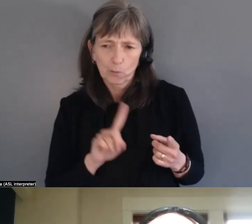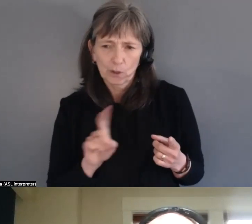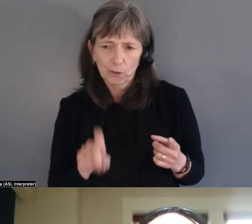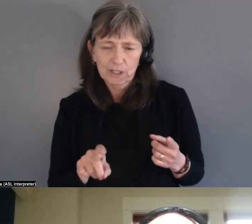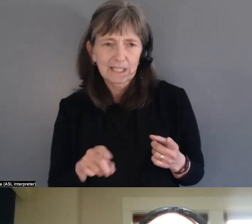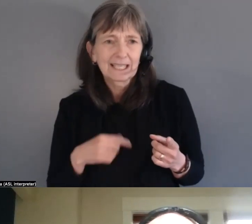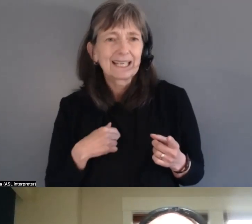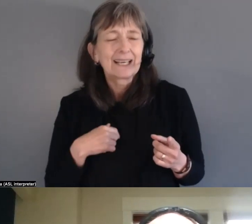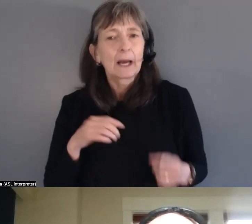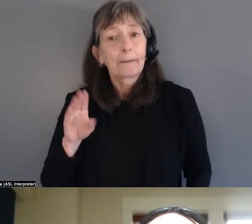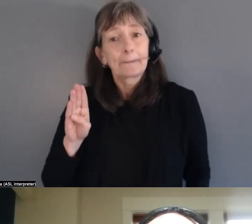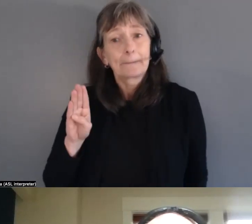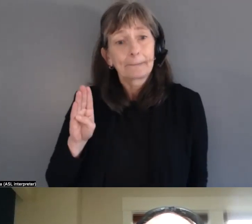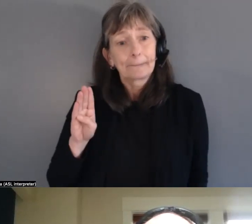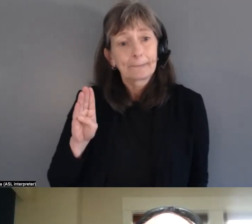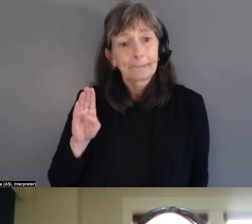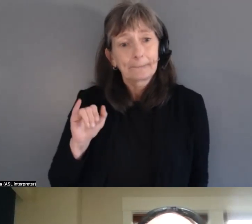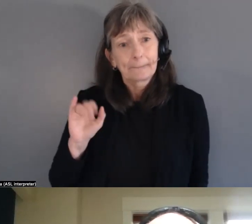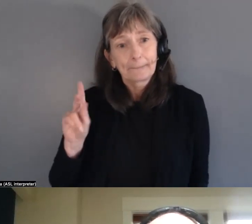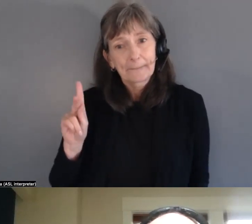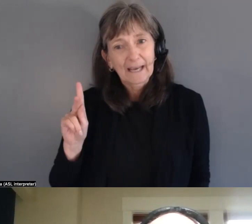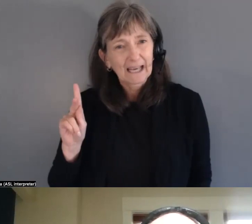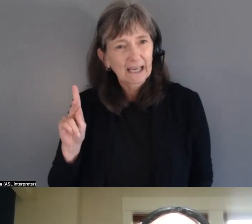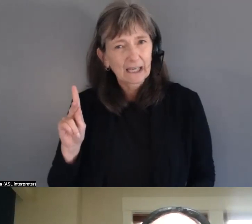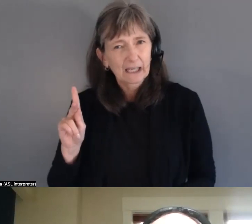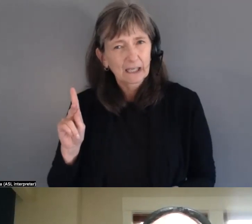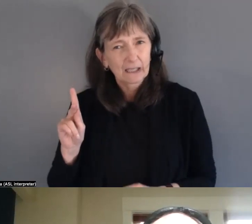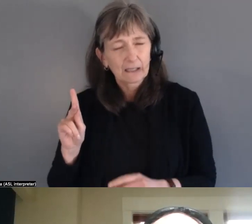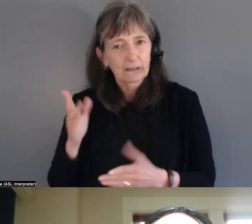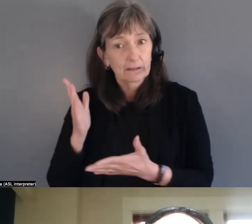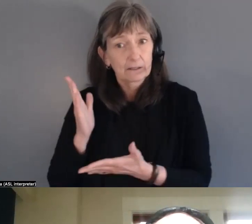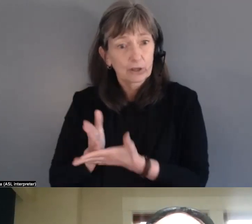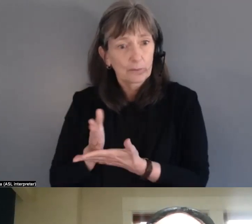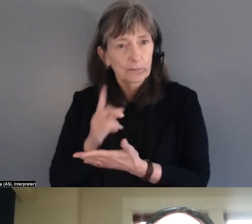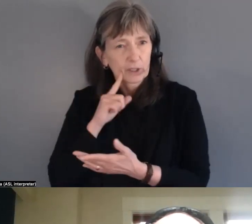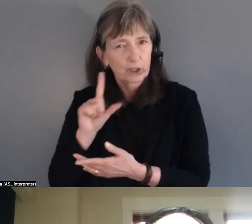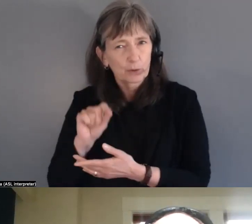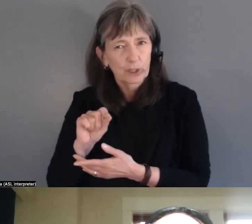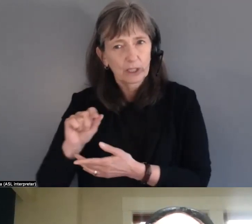BIC scheme in February, 2024. And I think people are starting to feel that's coming a bit closer,